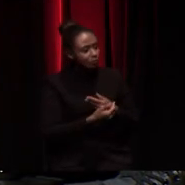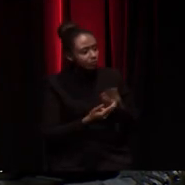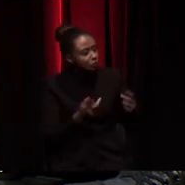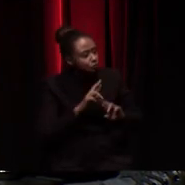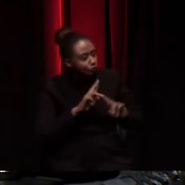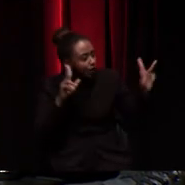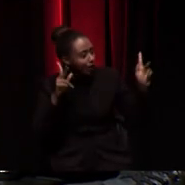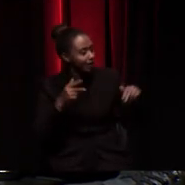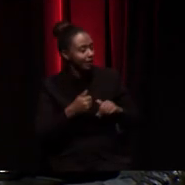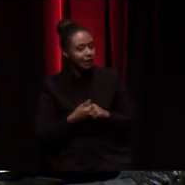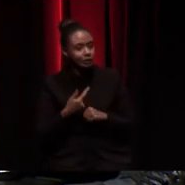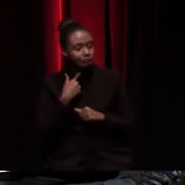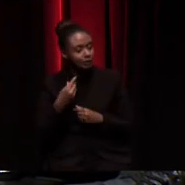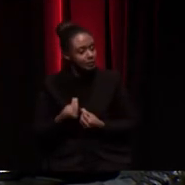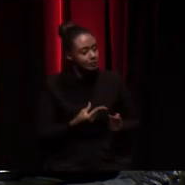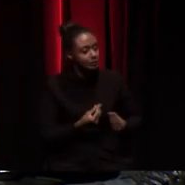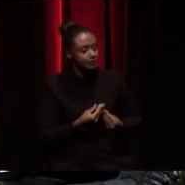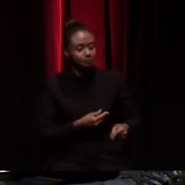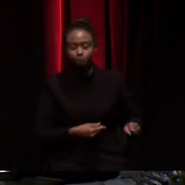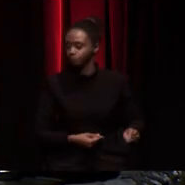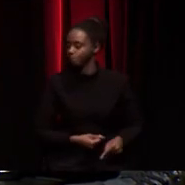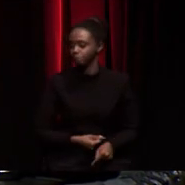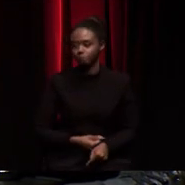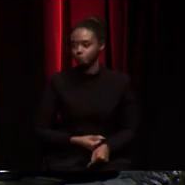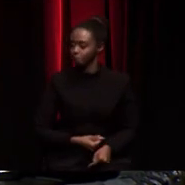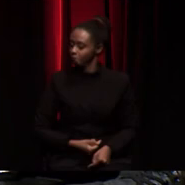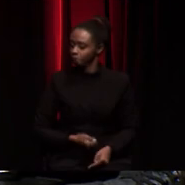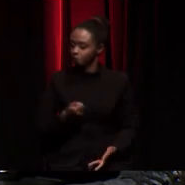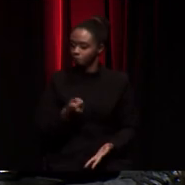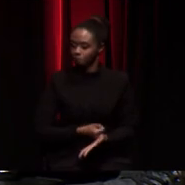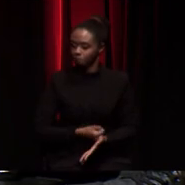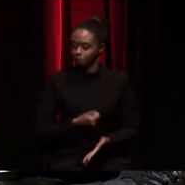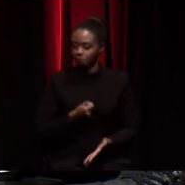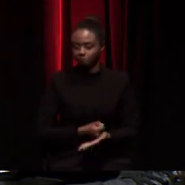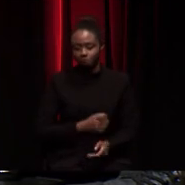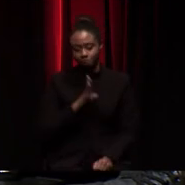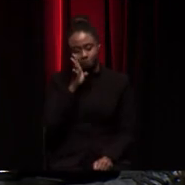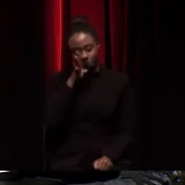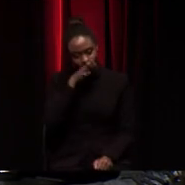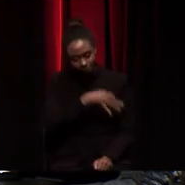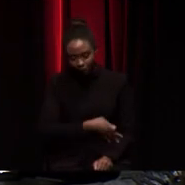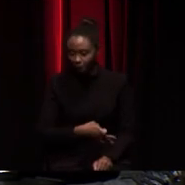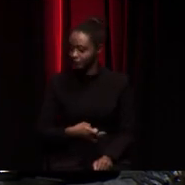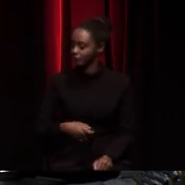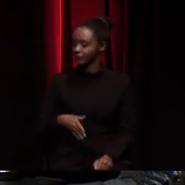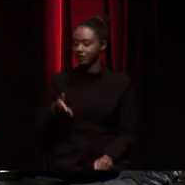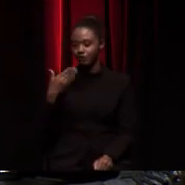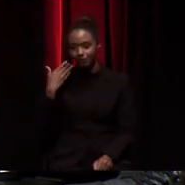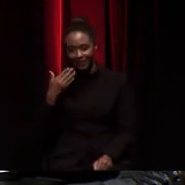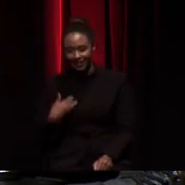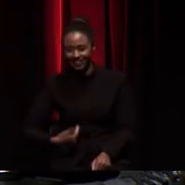And every year he went, be it spring, summer, fall,